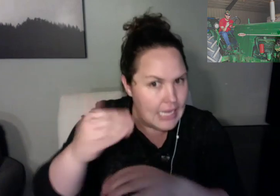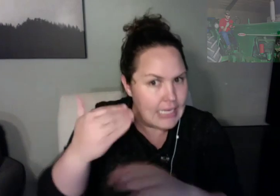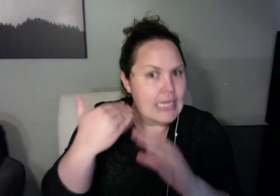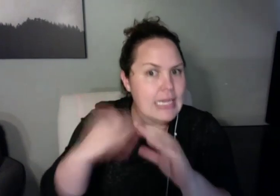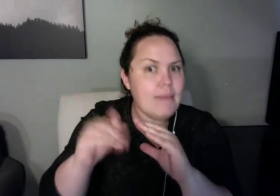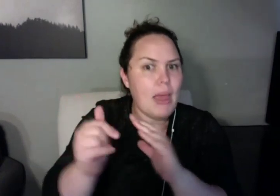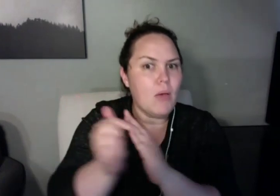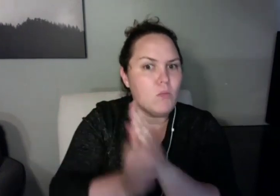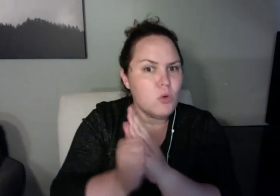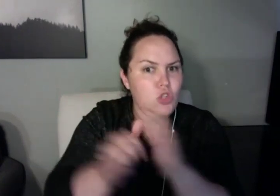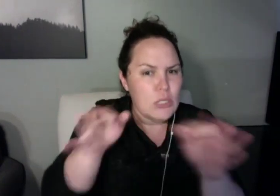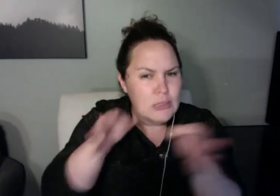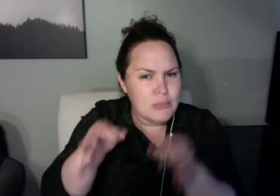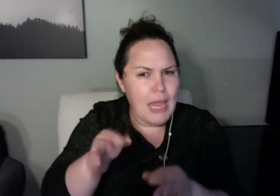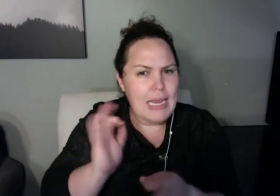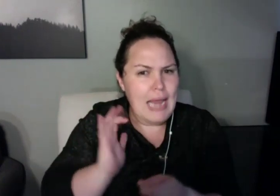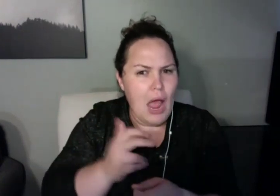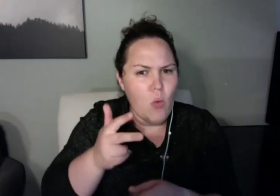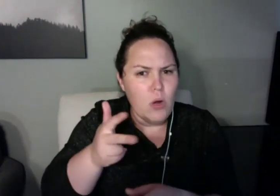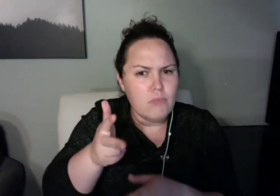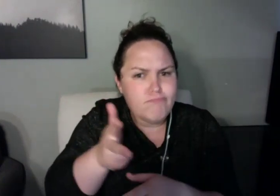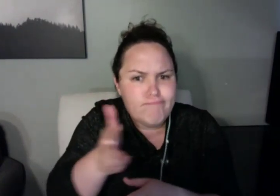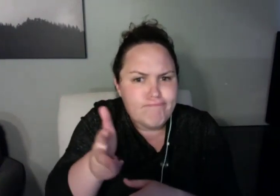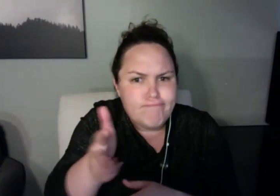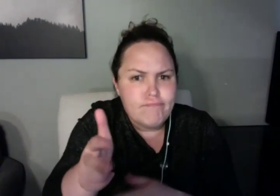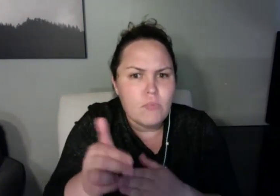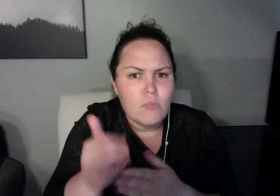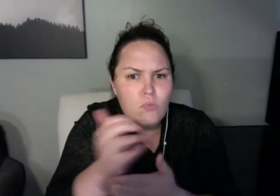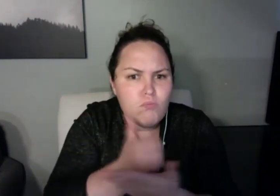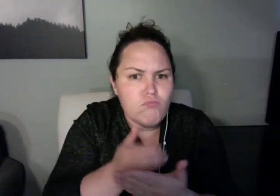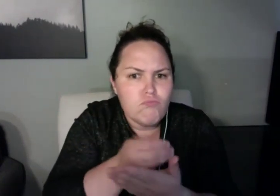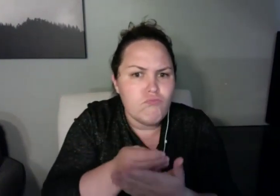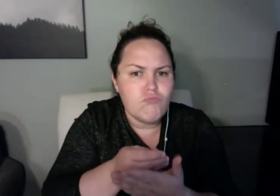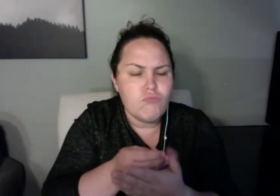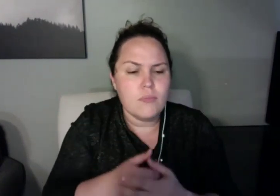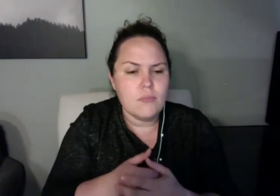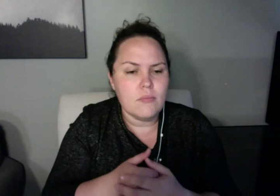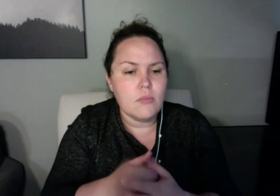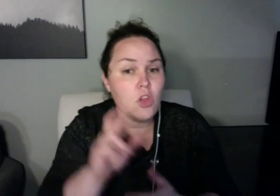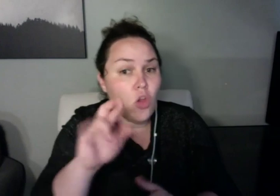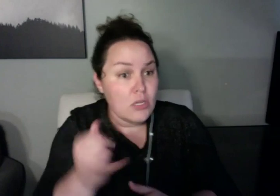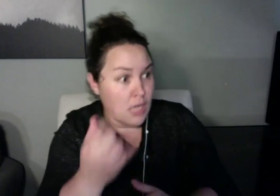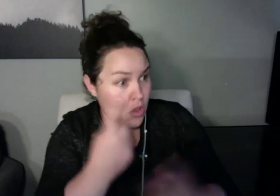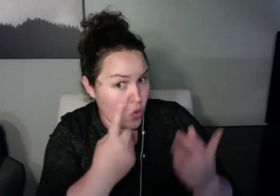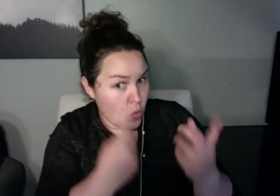All right. Anything else?